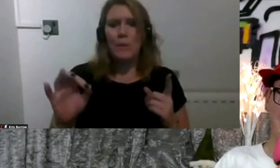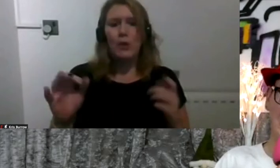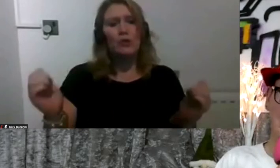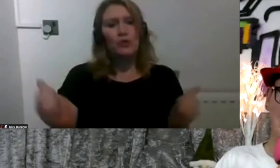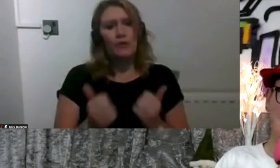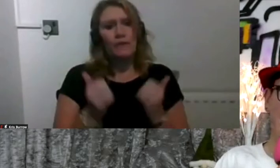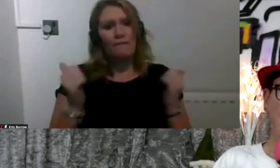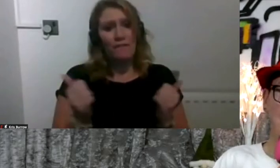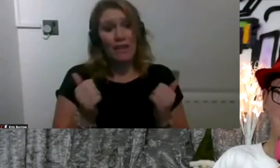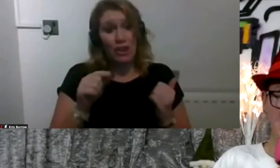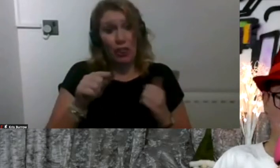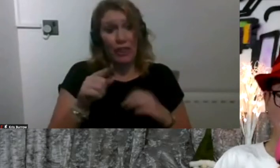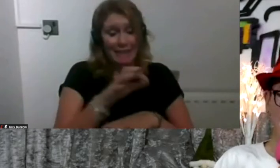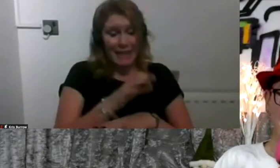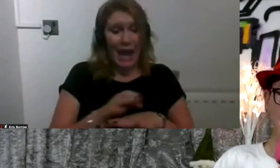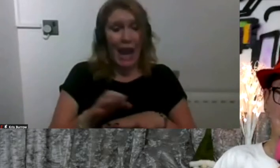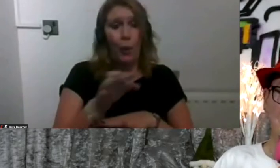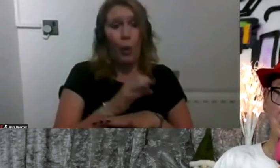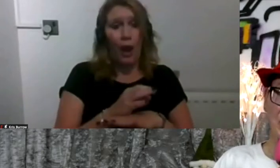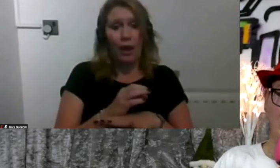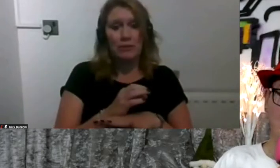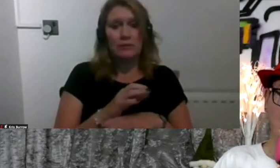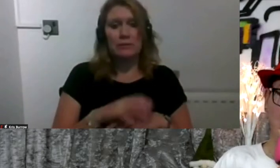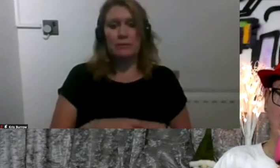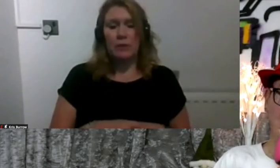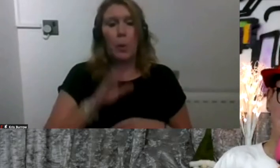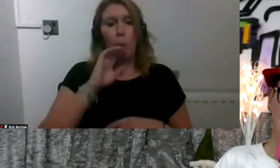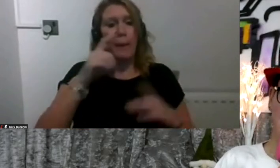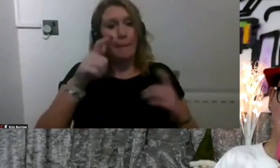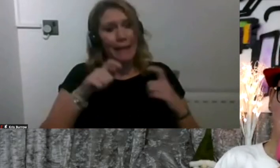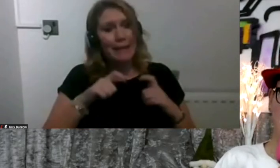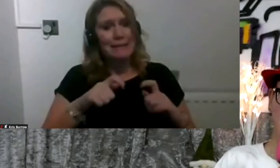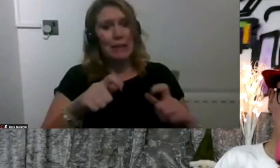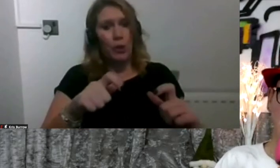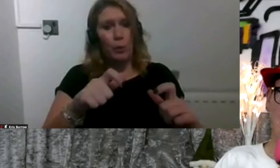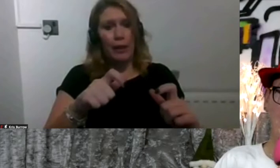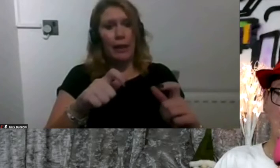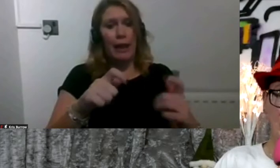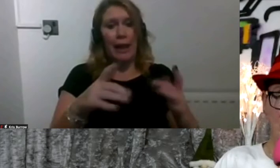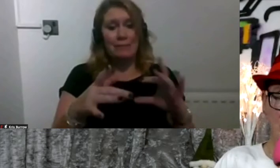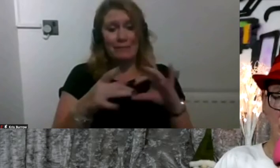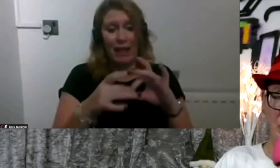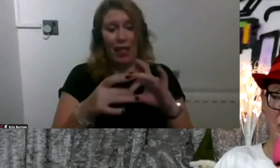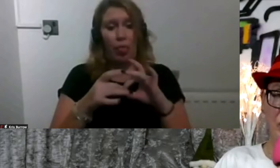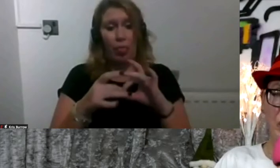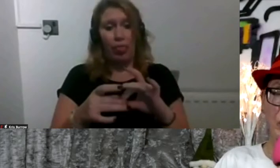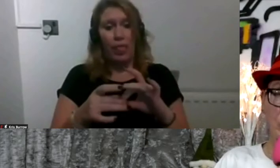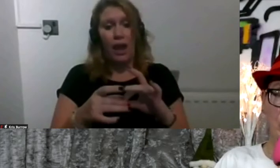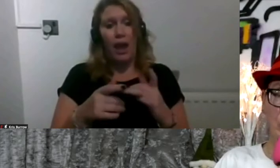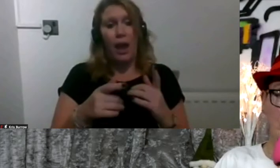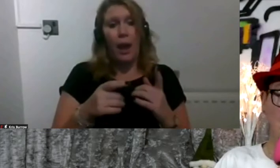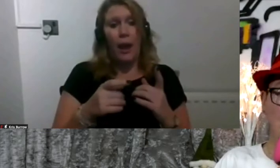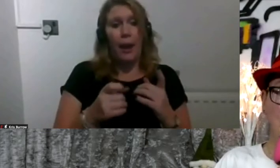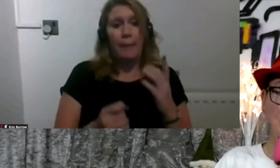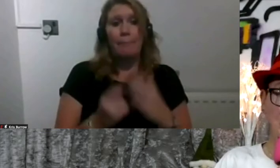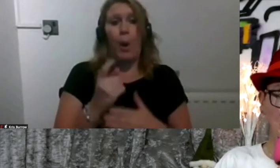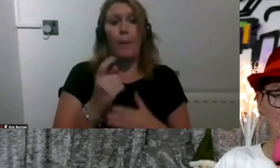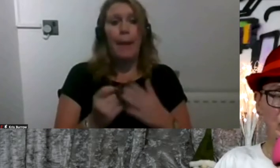hour. We will be continuing as the Together Pop-Up Poetry café on Zoom after